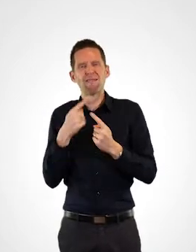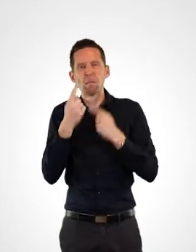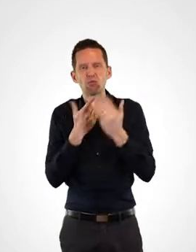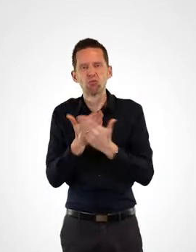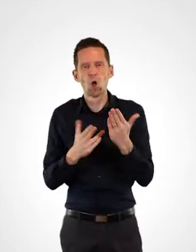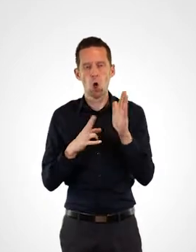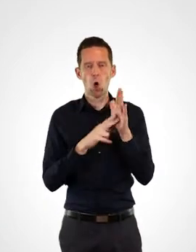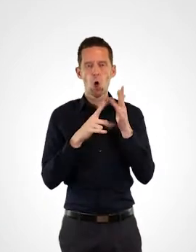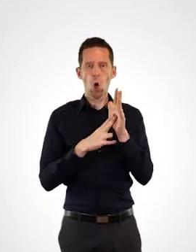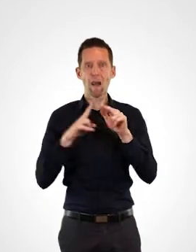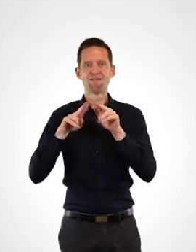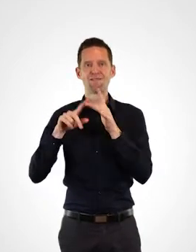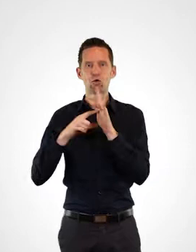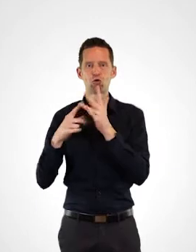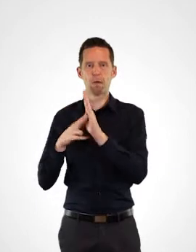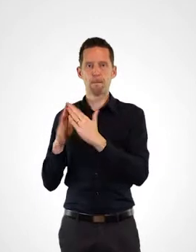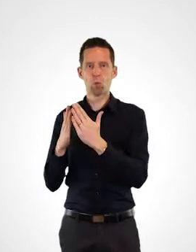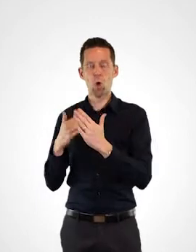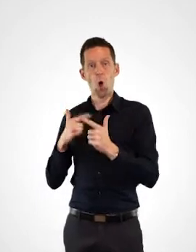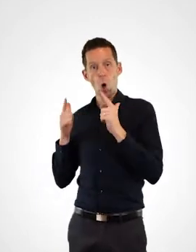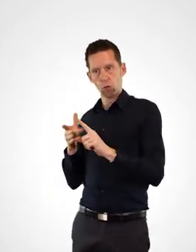We really focus a lot on the non-fiction books